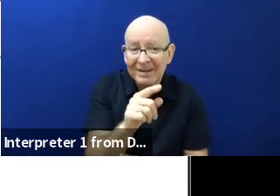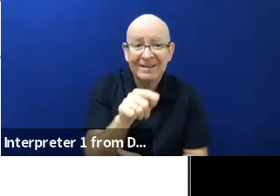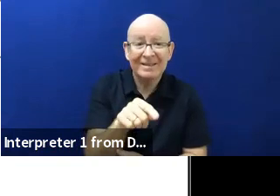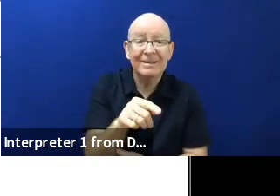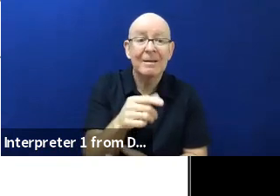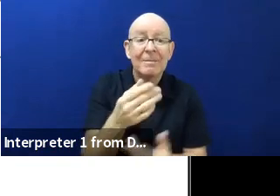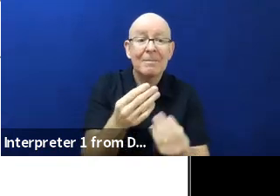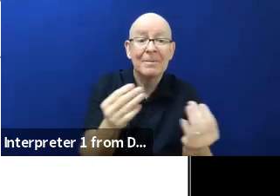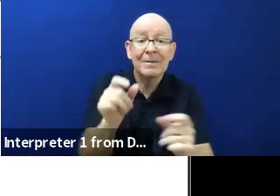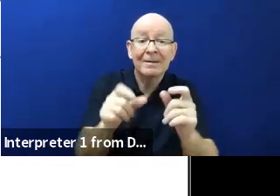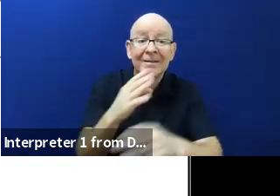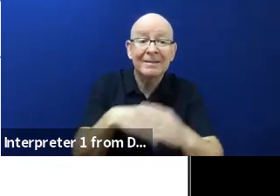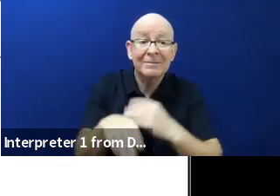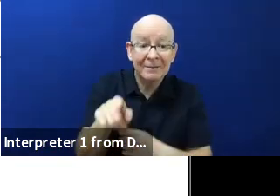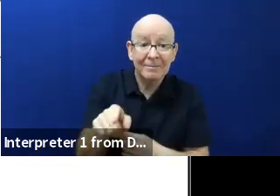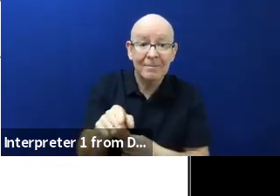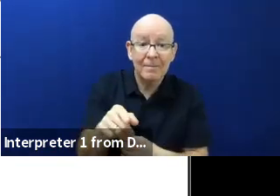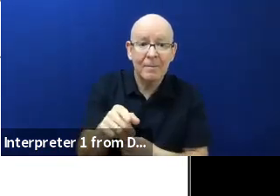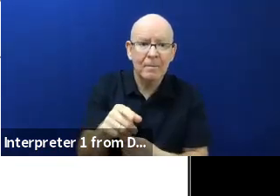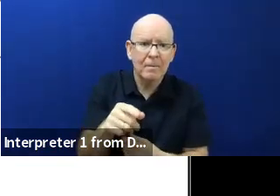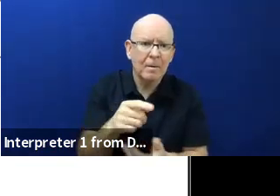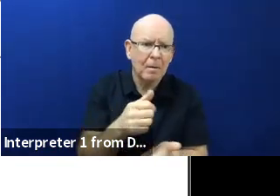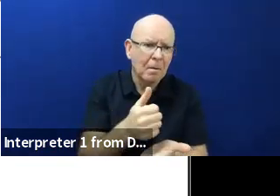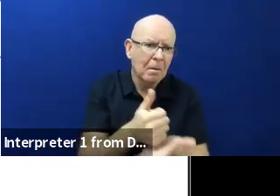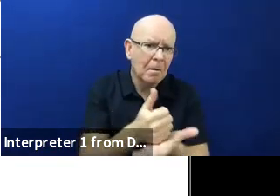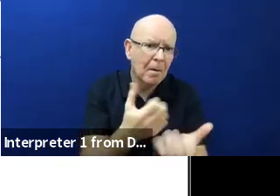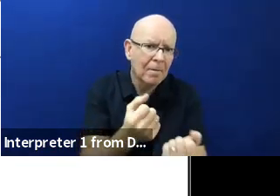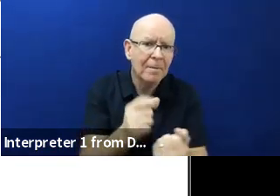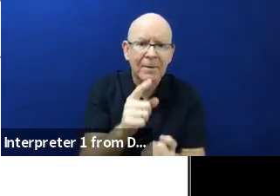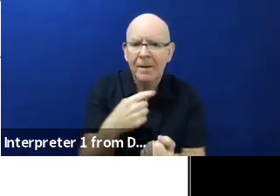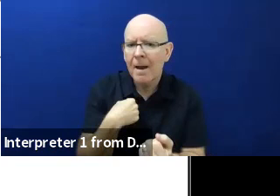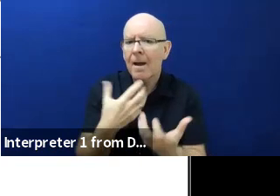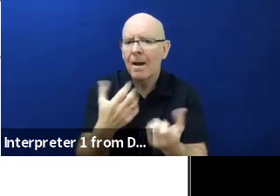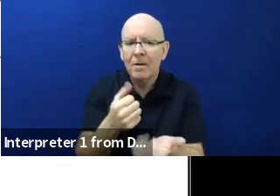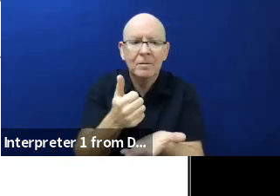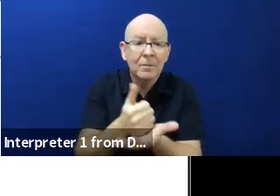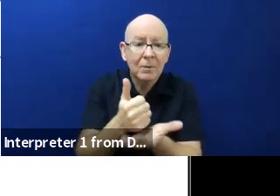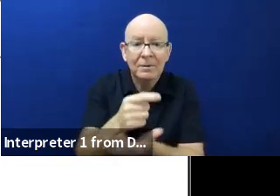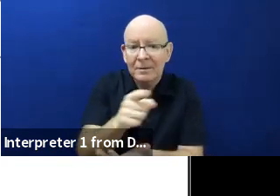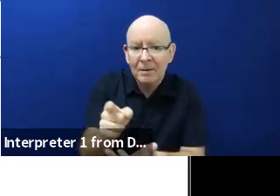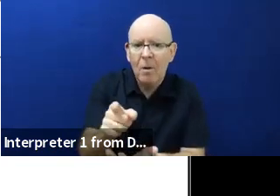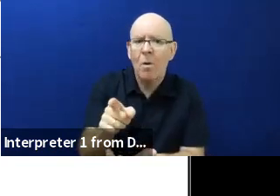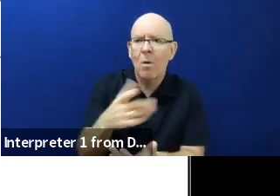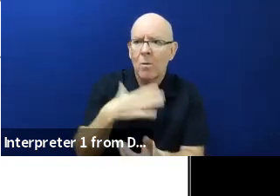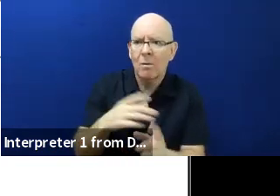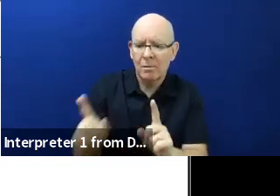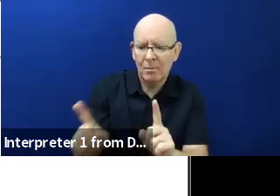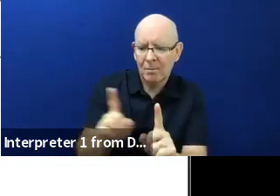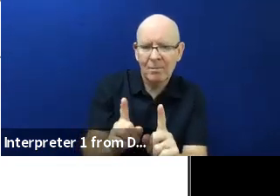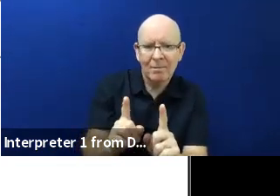assistants available so undoubtedly only 4 out of 2500% with disabilities have access to the